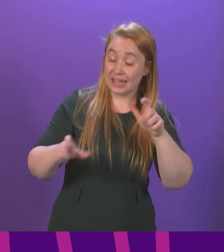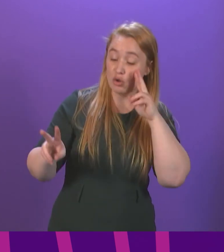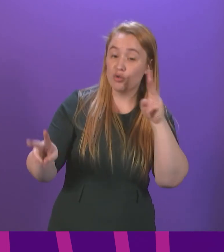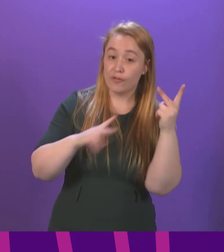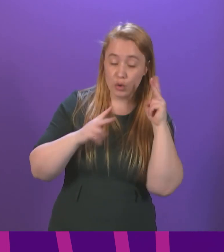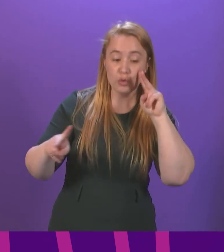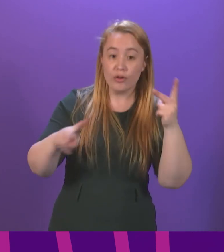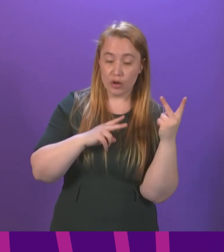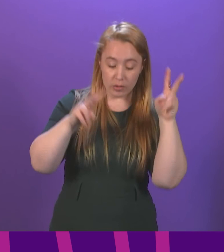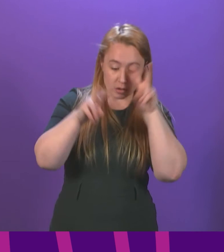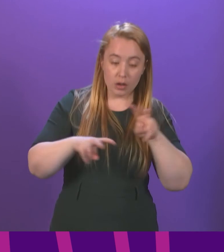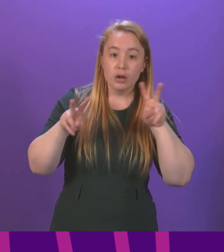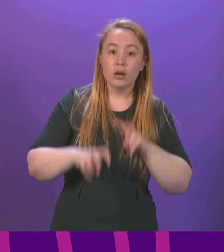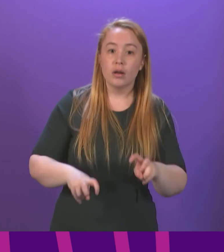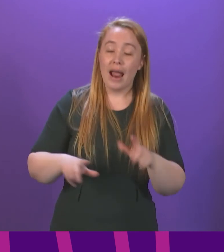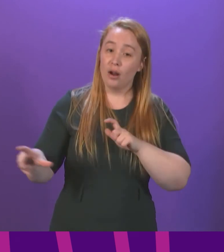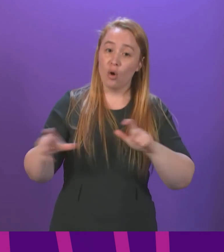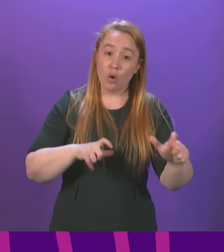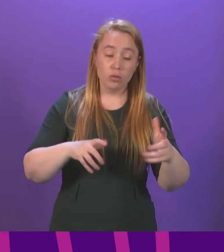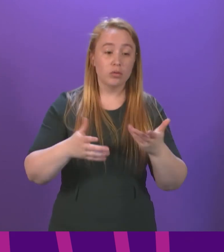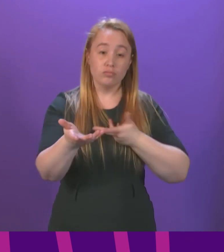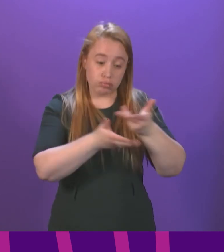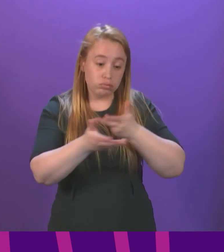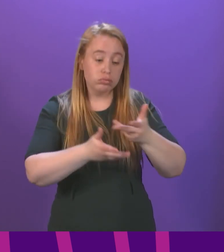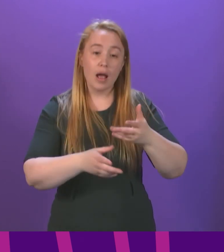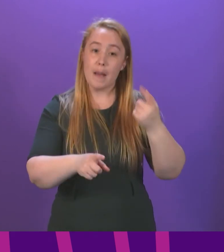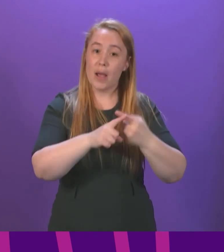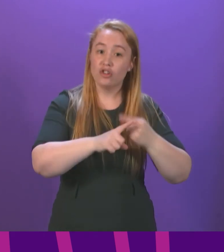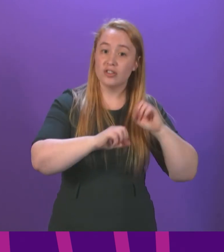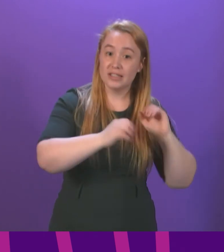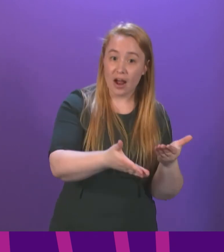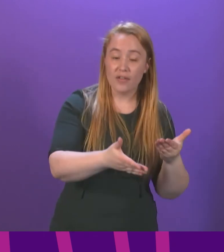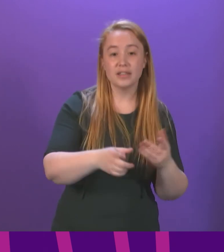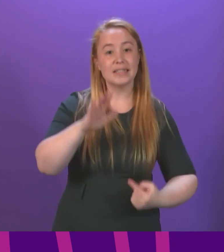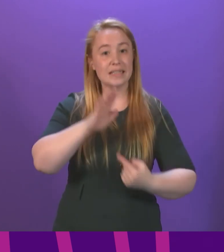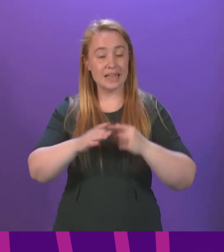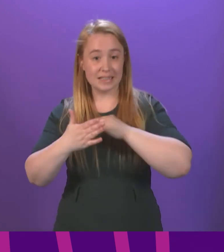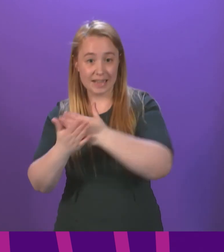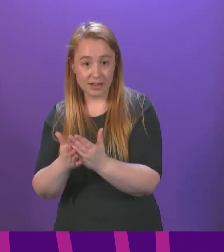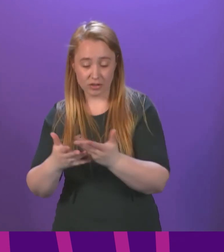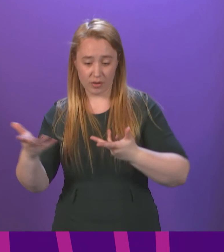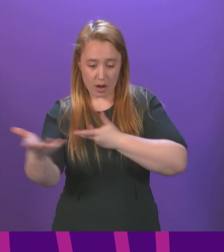We are in constant discussion with the emergency services and other key sectors about where